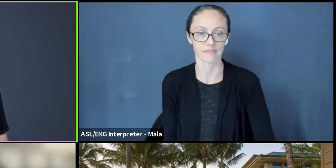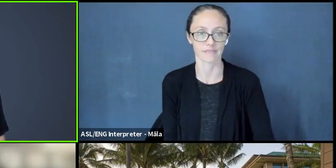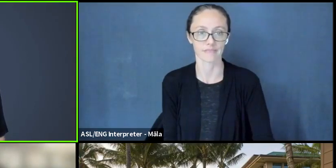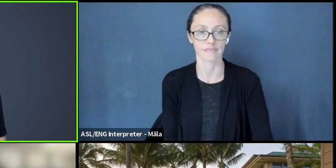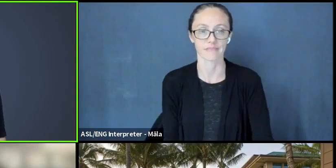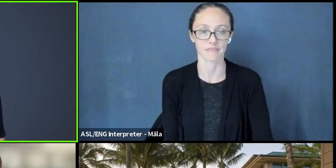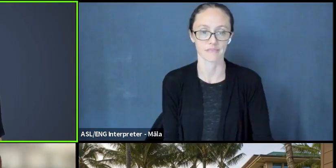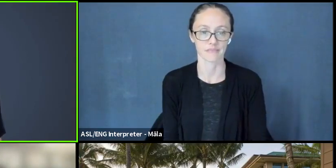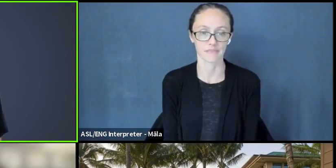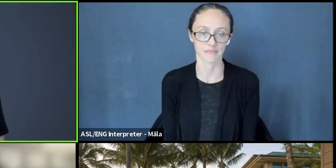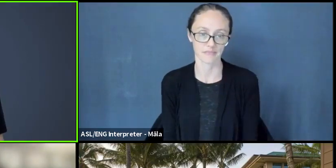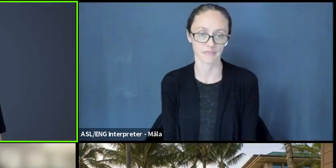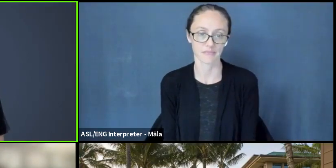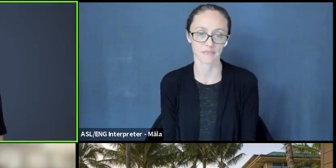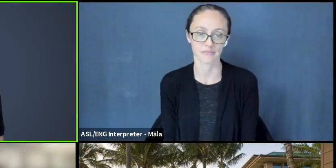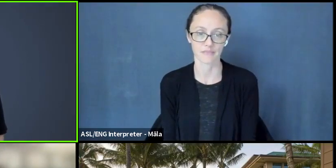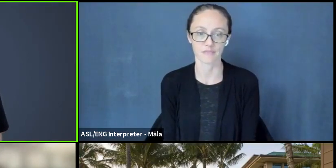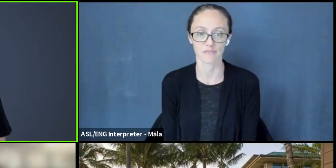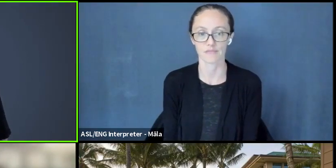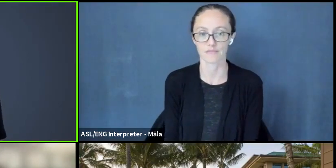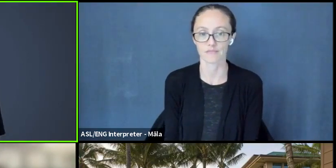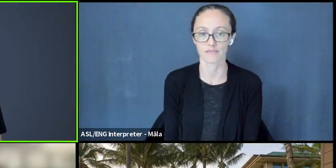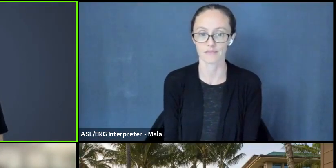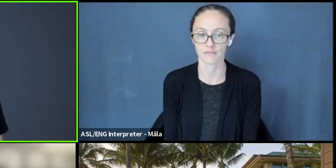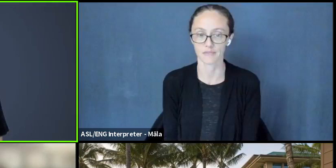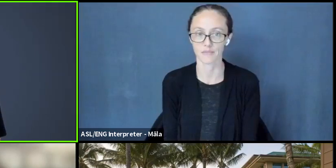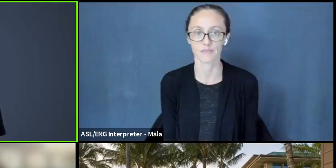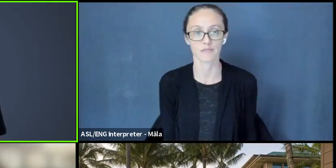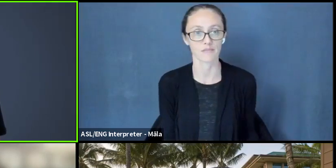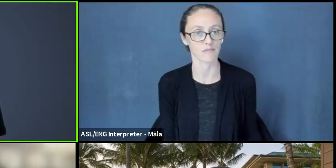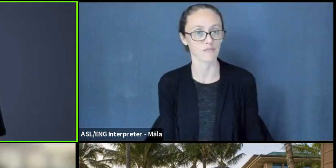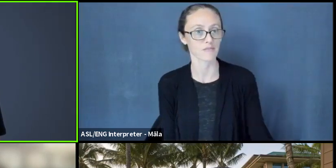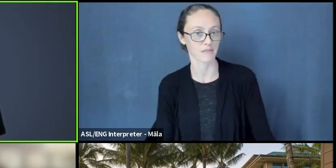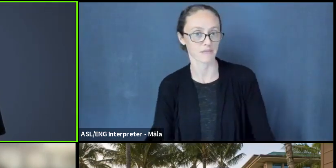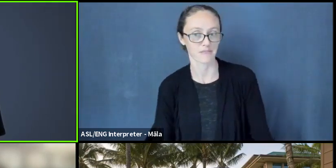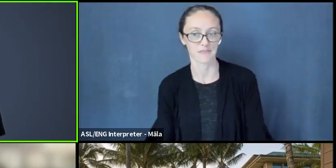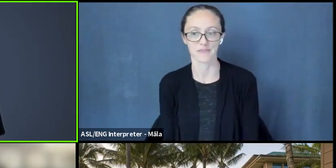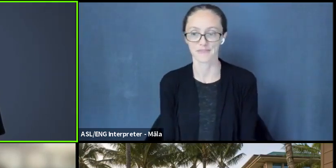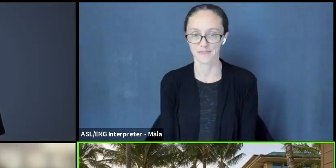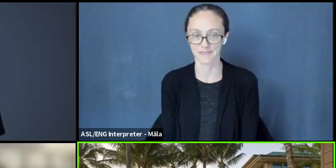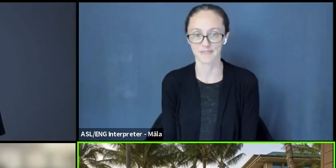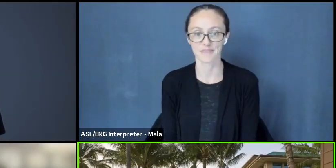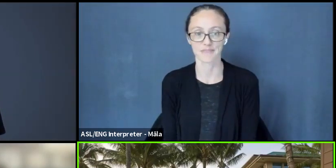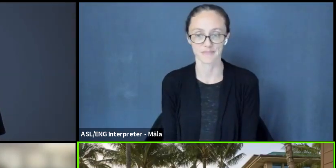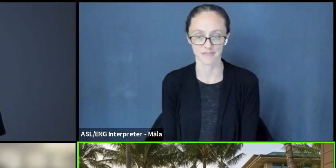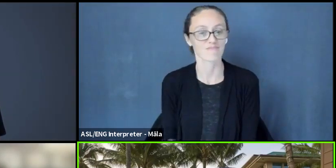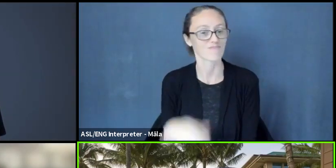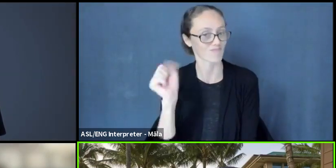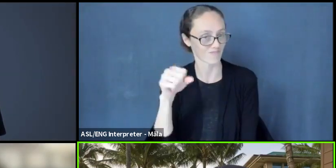Thank you for joining us, Dr. Lee Buenconsejo-Lum.